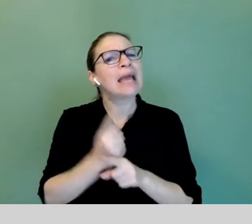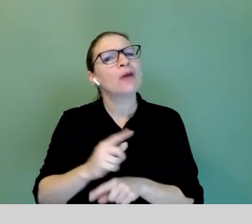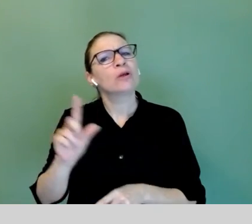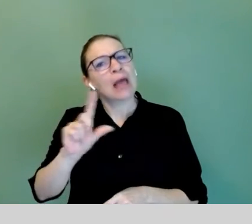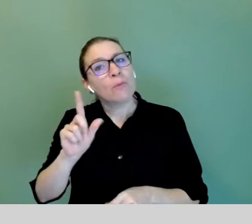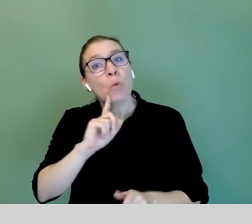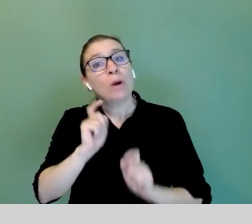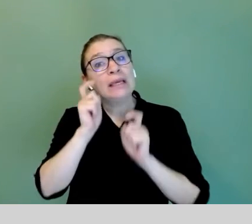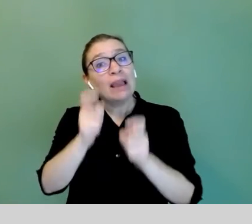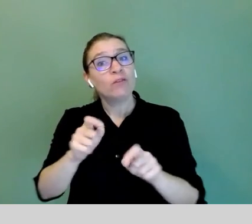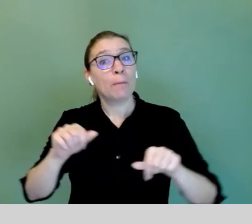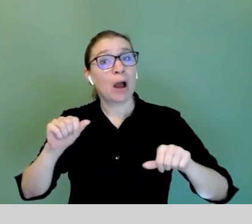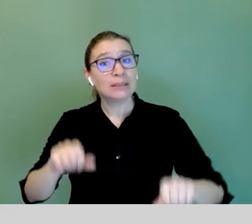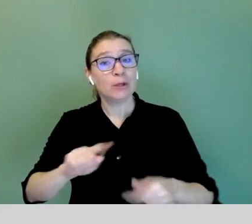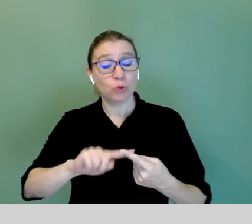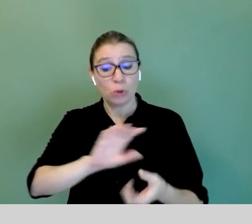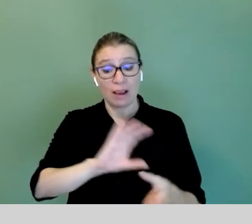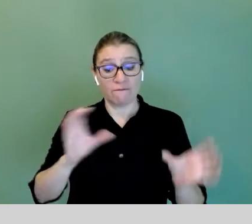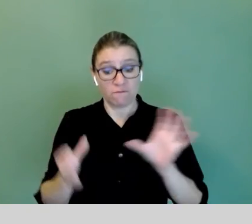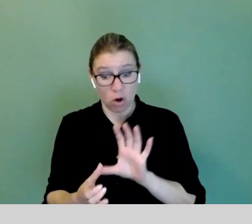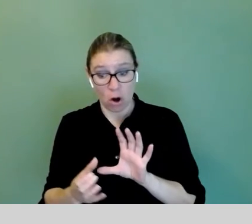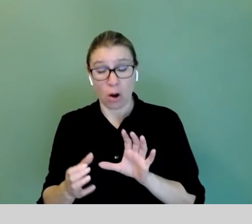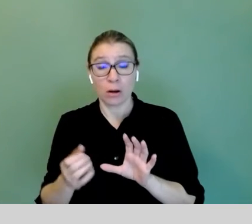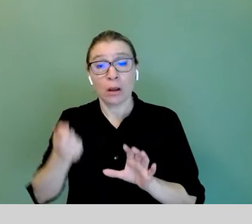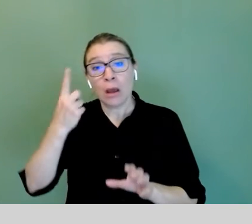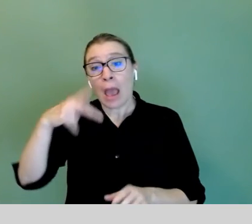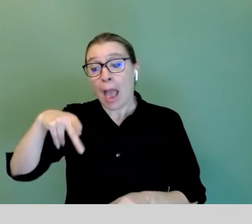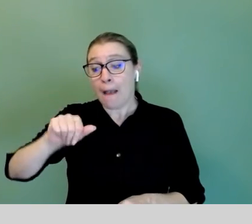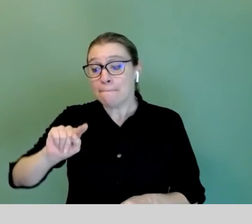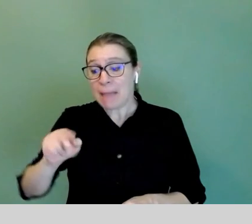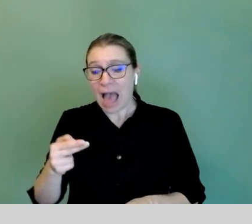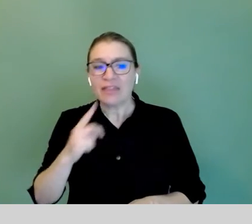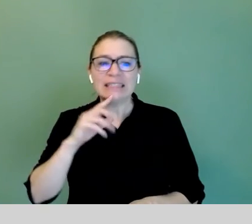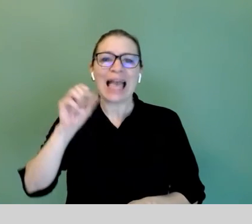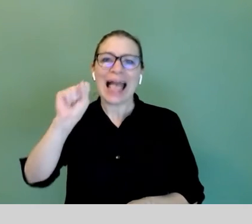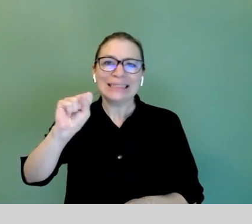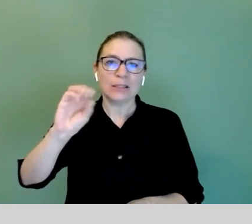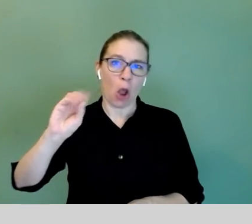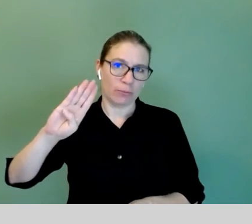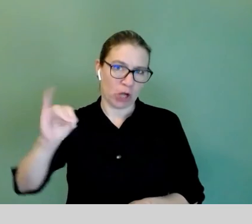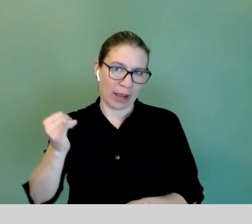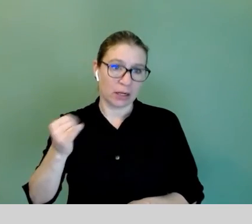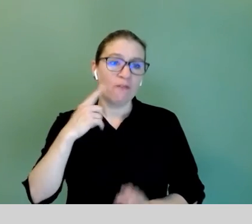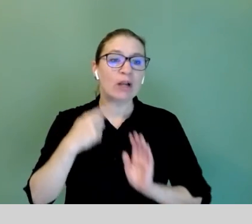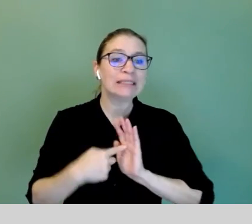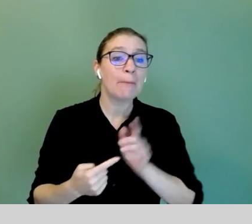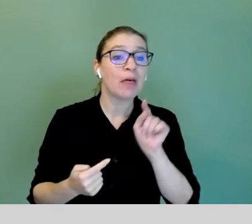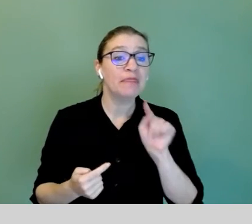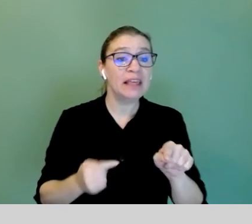in the standard library that will give you the possibility to work with Path as object.